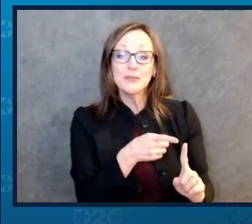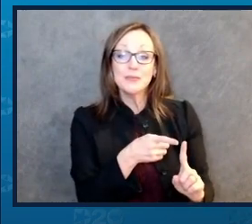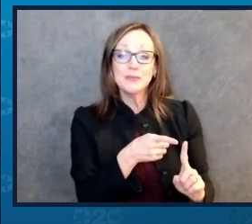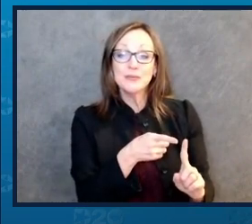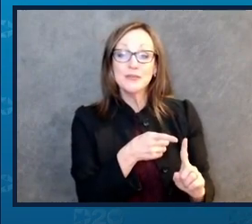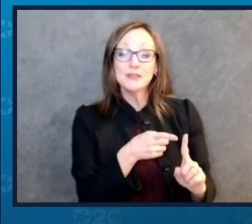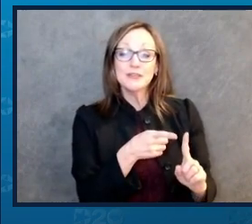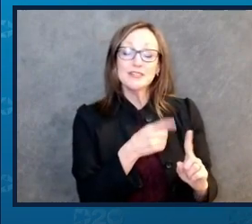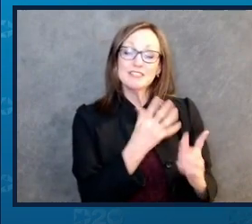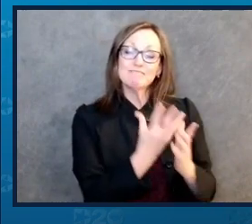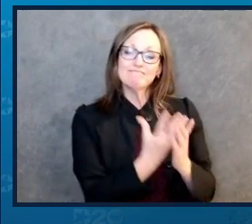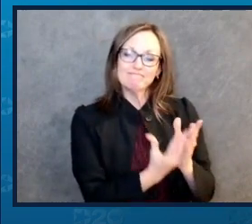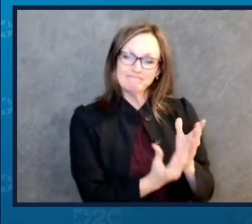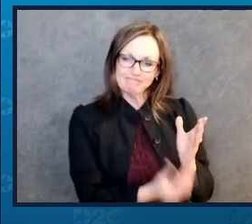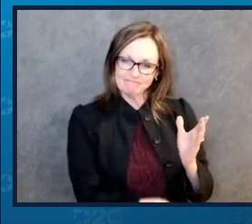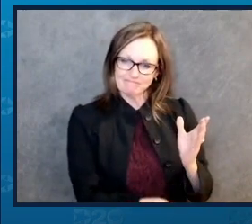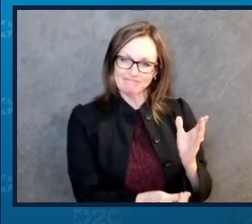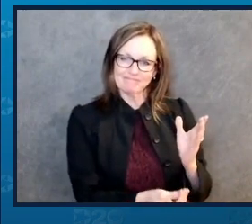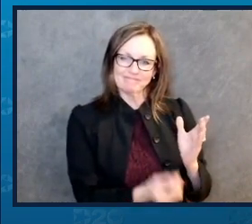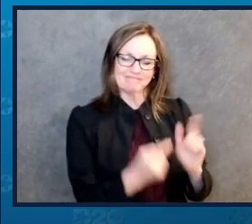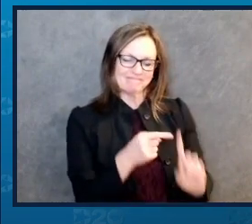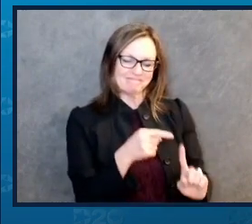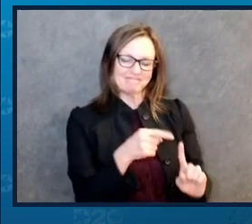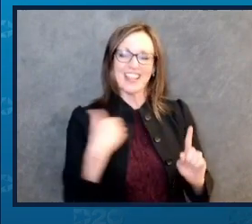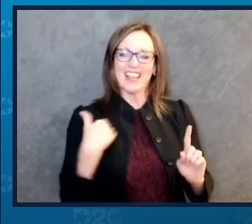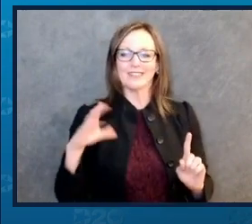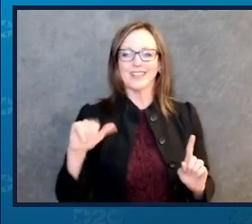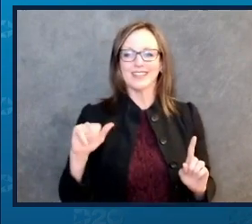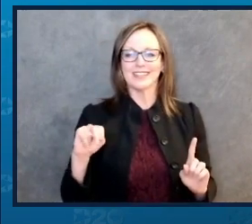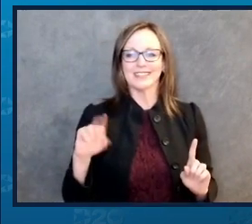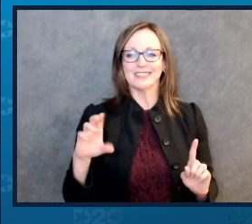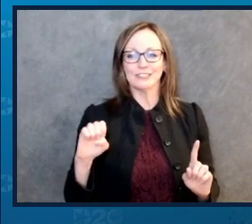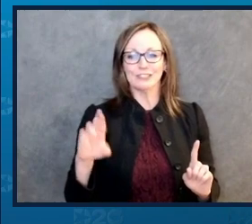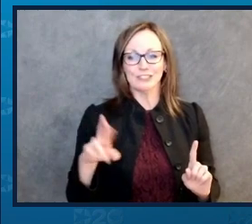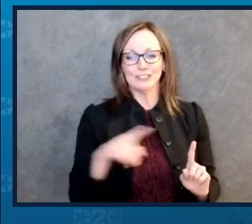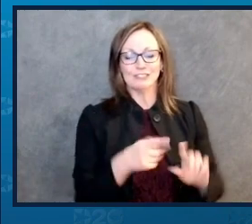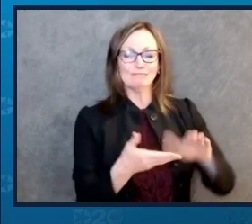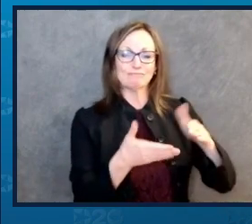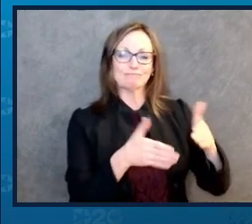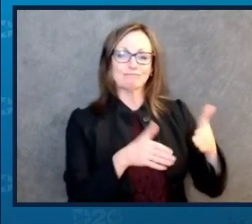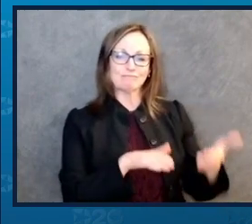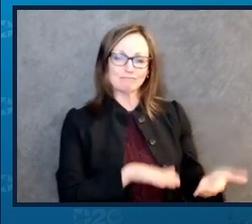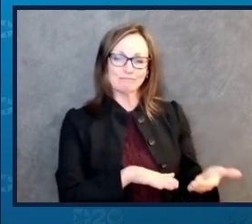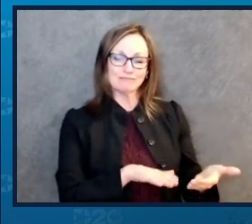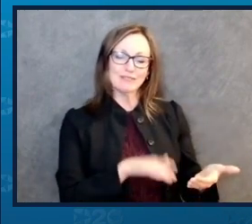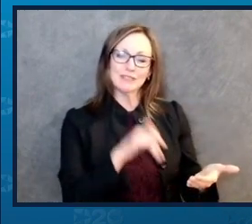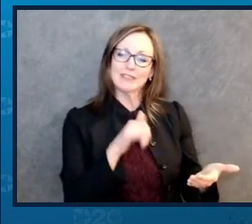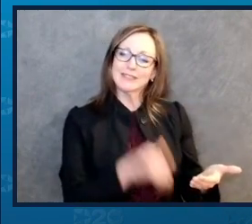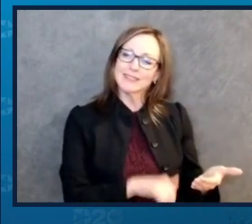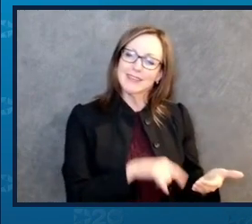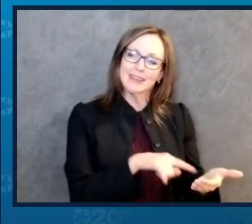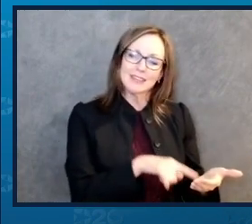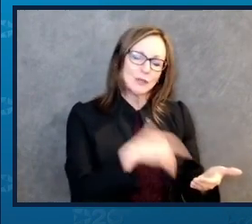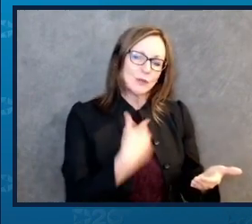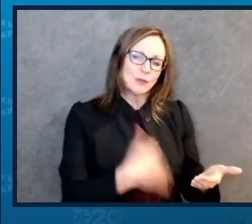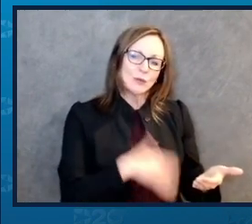FROM CANCER. AND EVEN AS SHE TAUGHT US TO